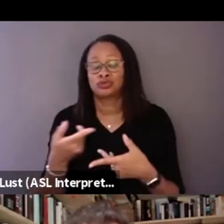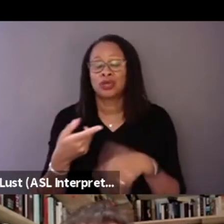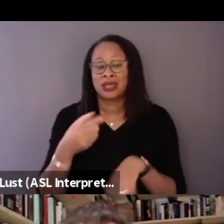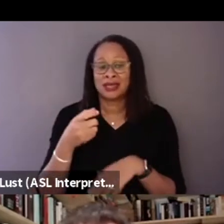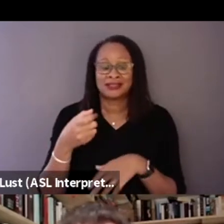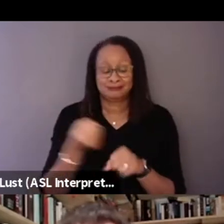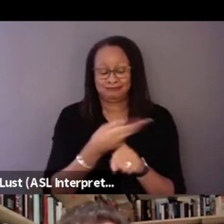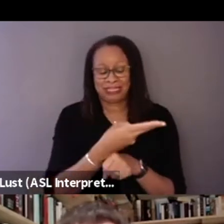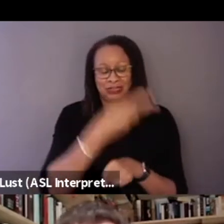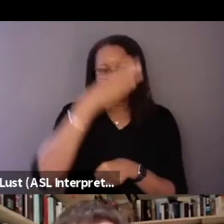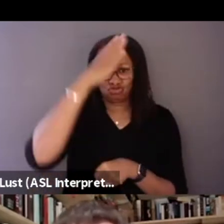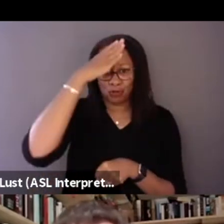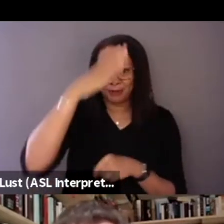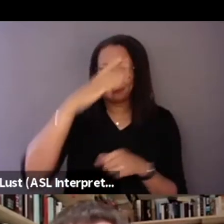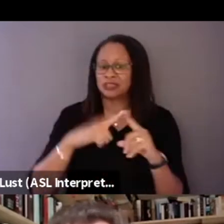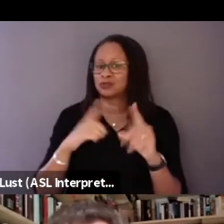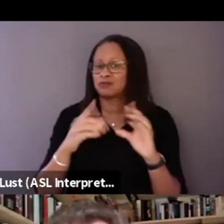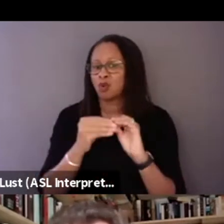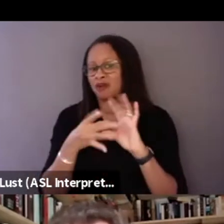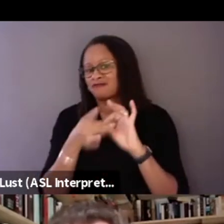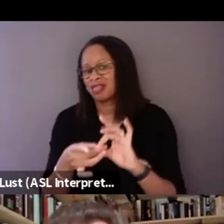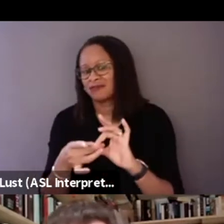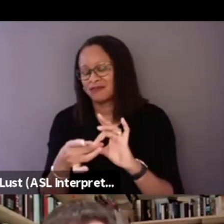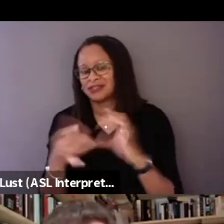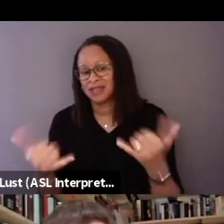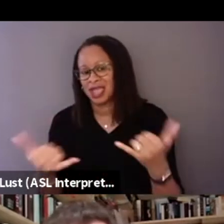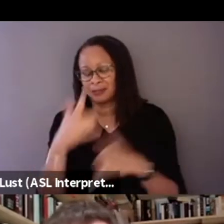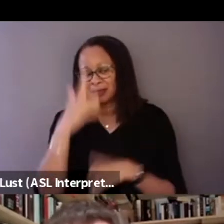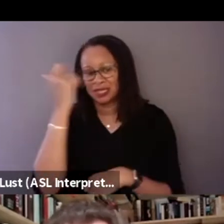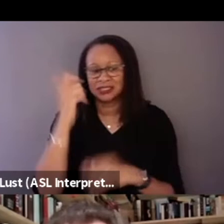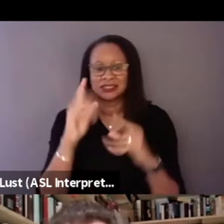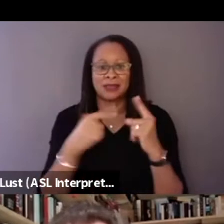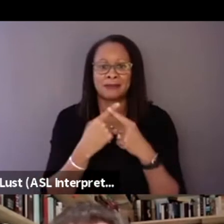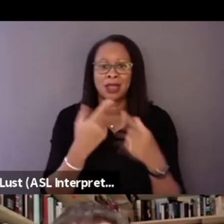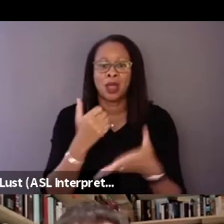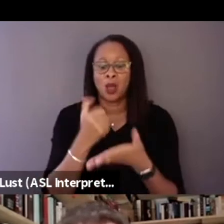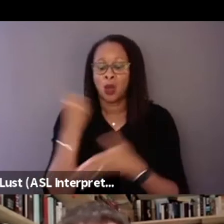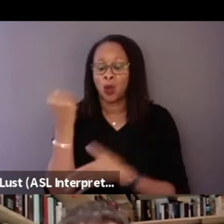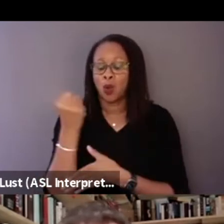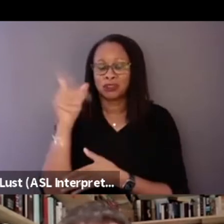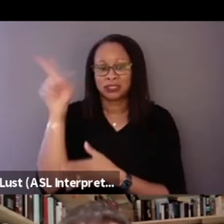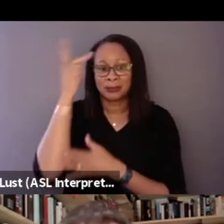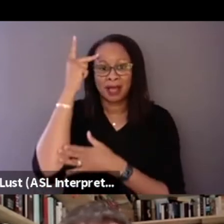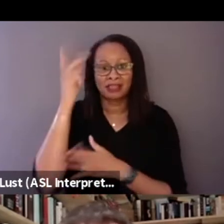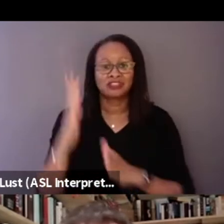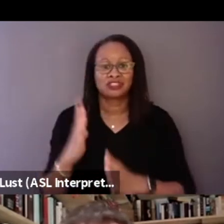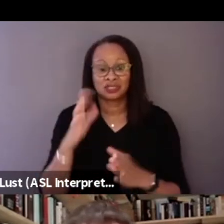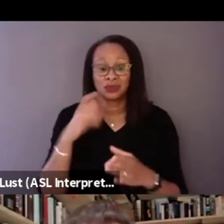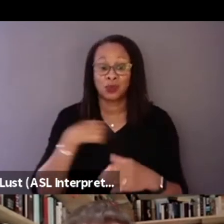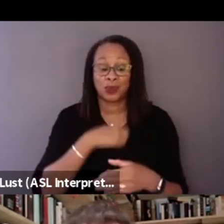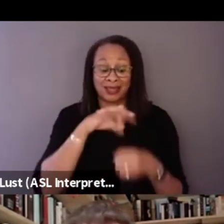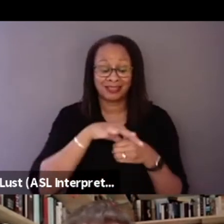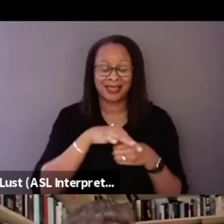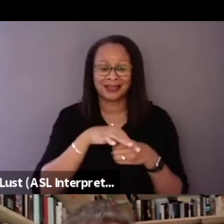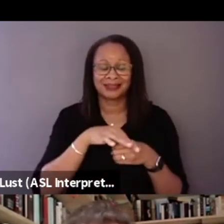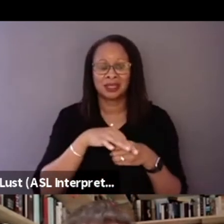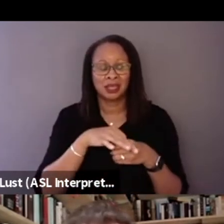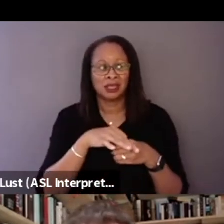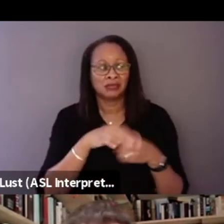but it's really more relevant now than ever because it's about holding the politicians that we elect accountable. And that's exactly what Ady is doing today.